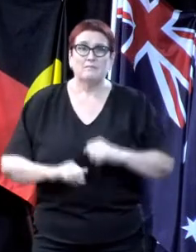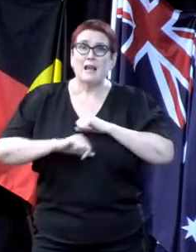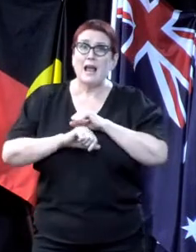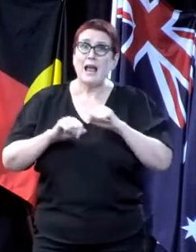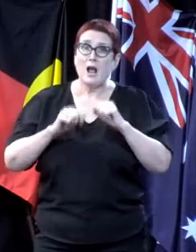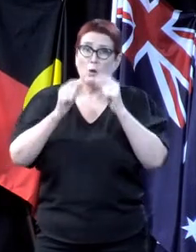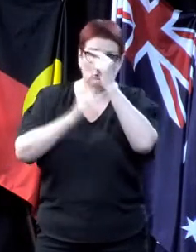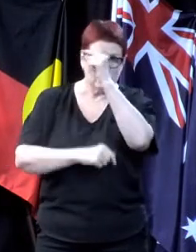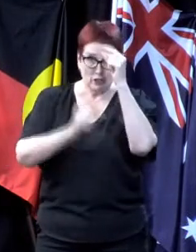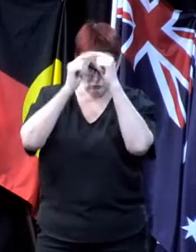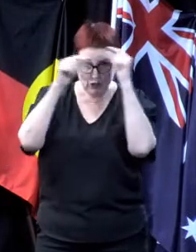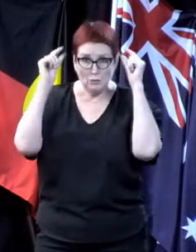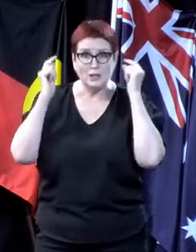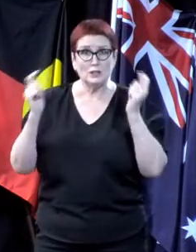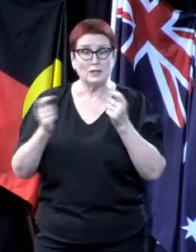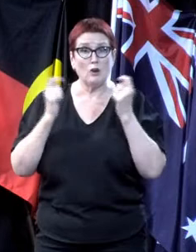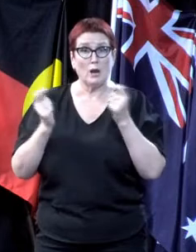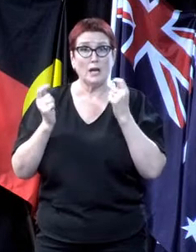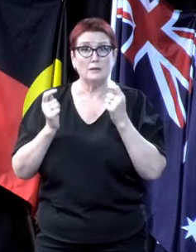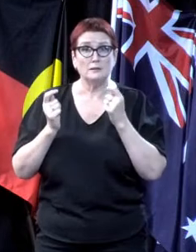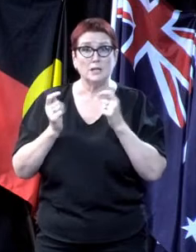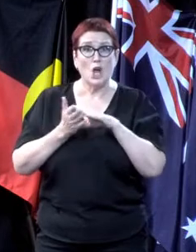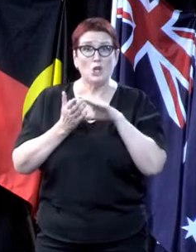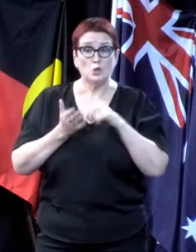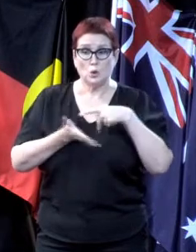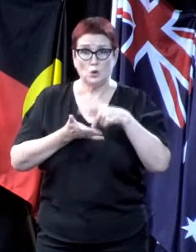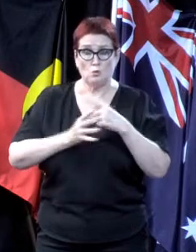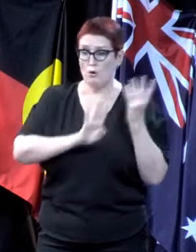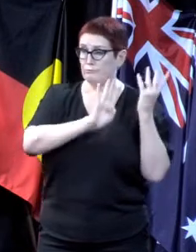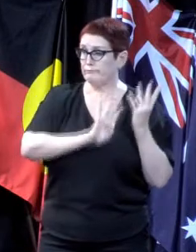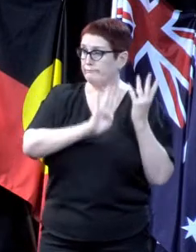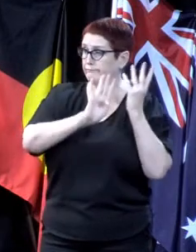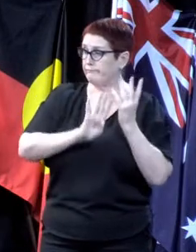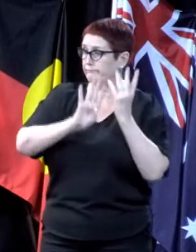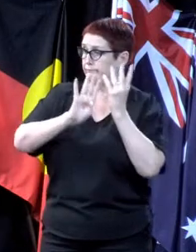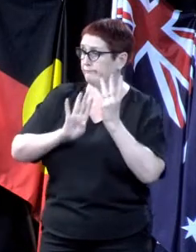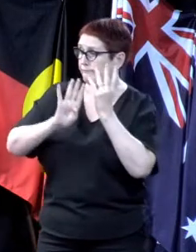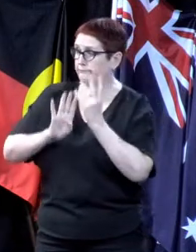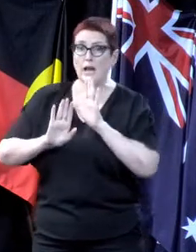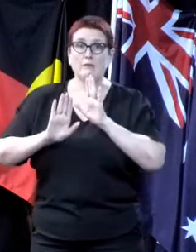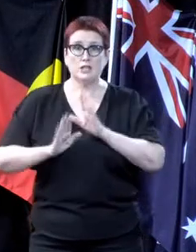the students walk across the stage and share with us what they plan to do beyond school. And, now, every one of them,